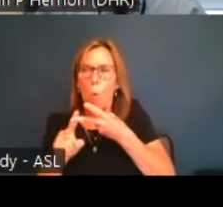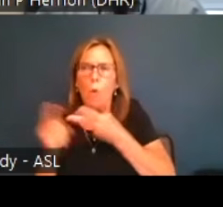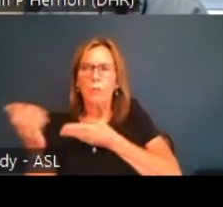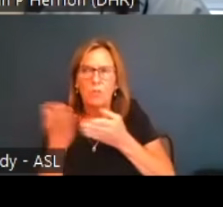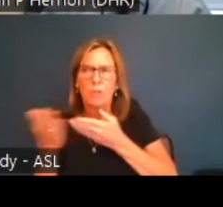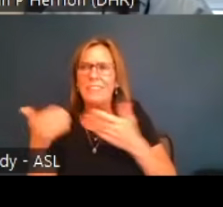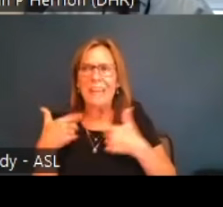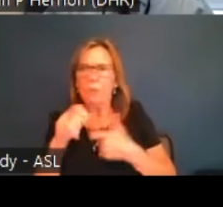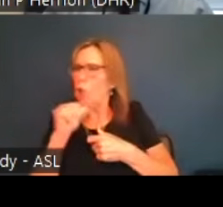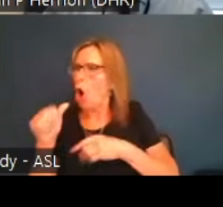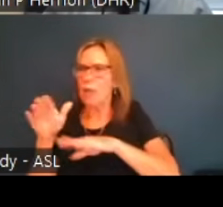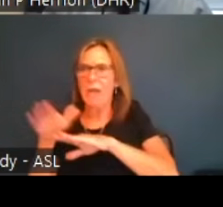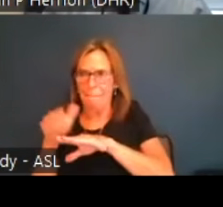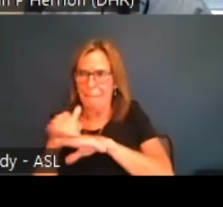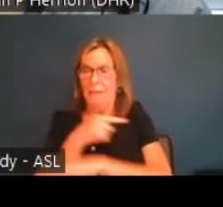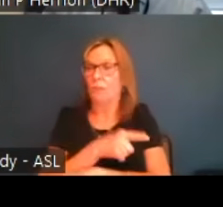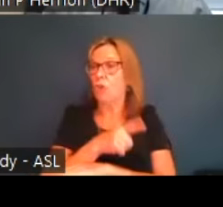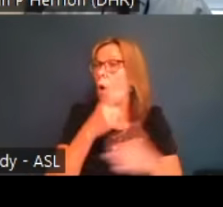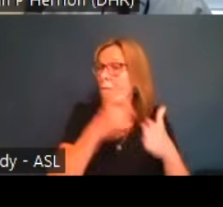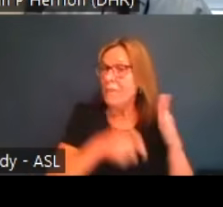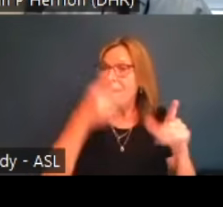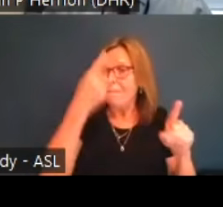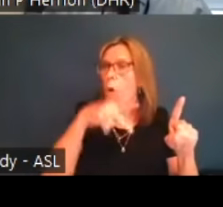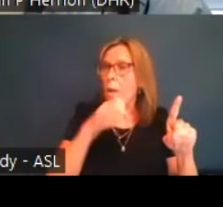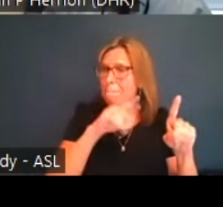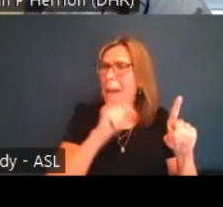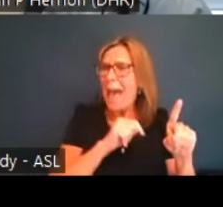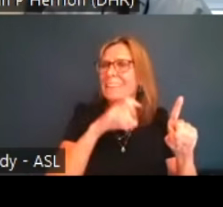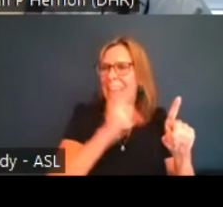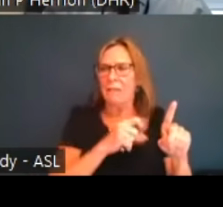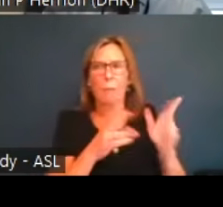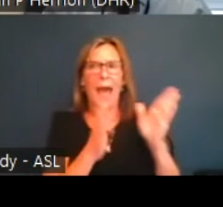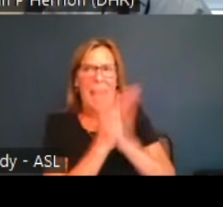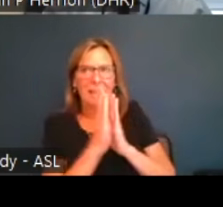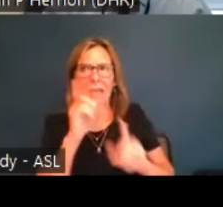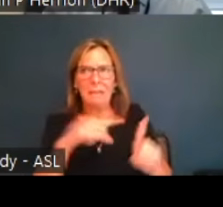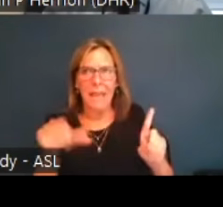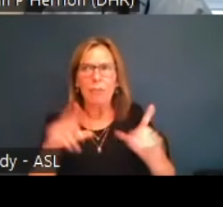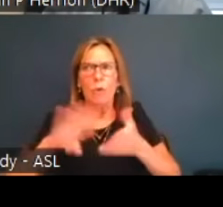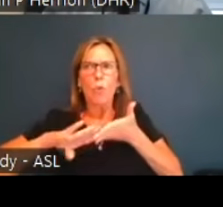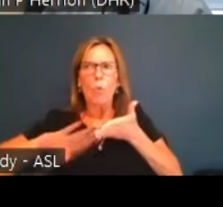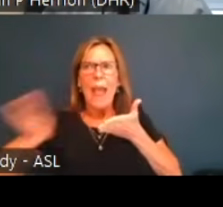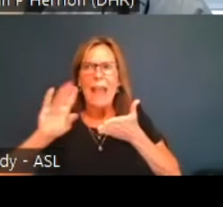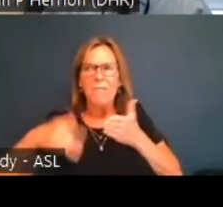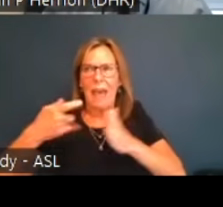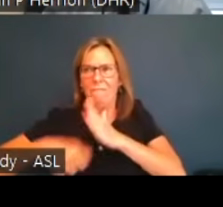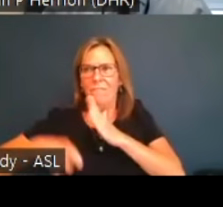animal, not a pet, if the landlord refuses to do that, they have run afoul of the housing provisions in the